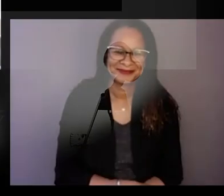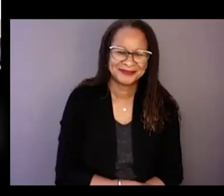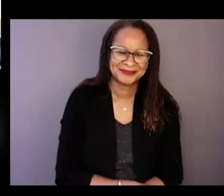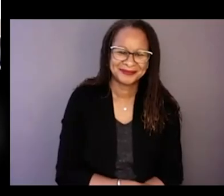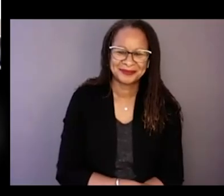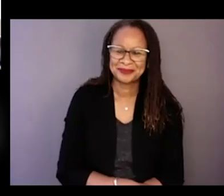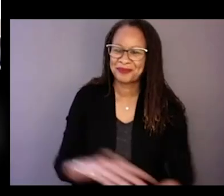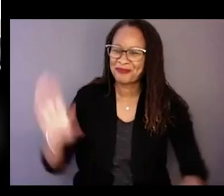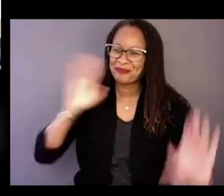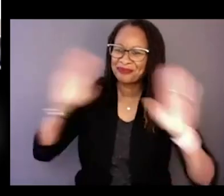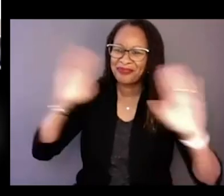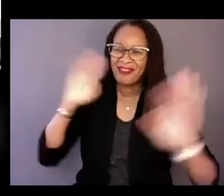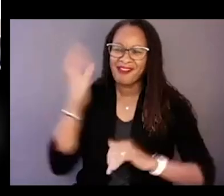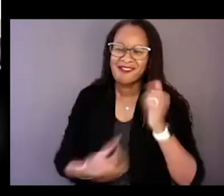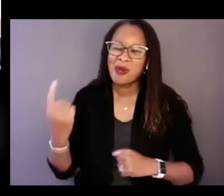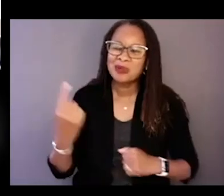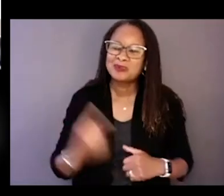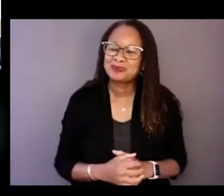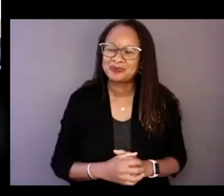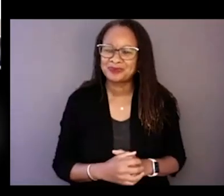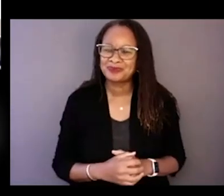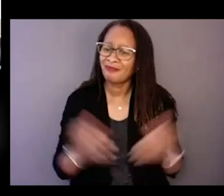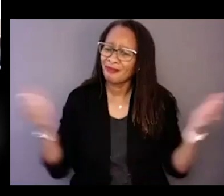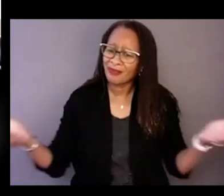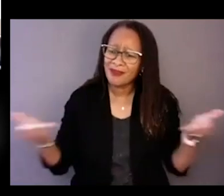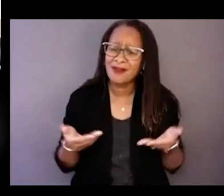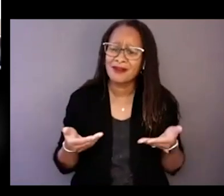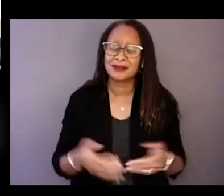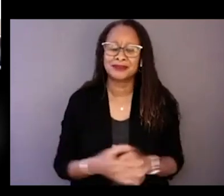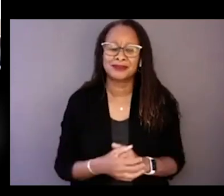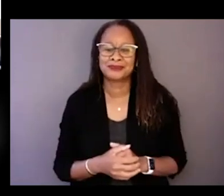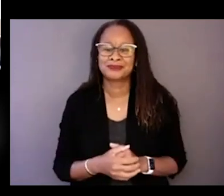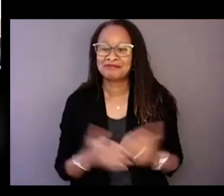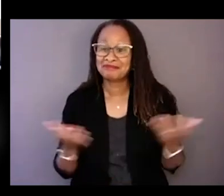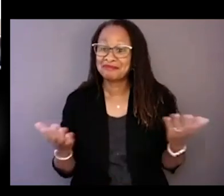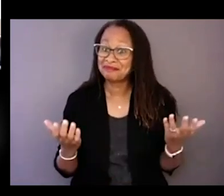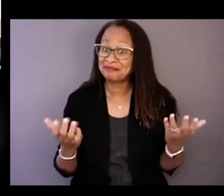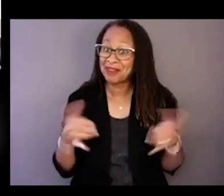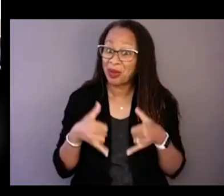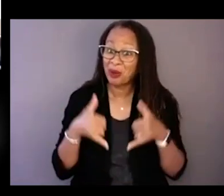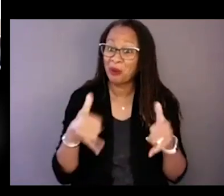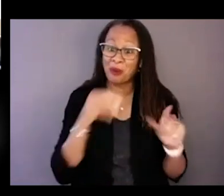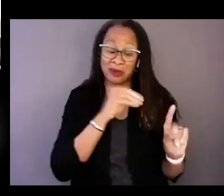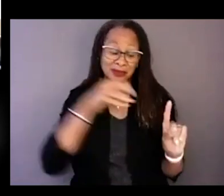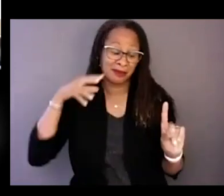Hello, everyone. Welcome to our Awards Spotlight conversation